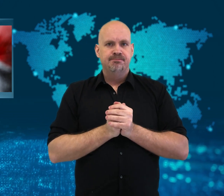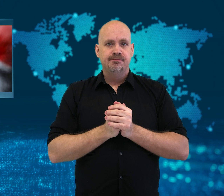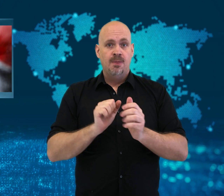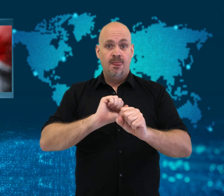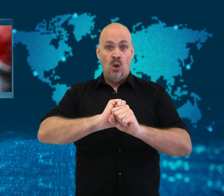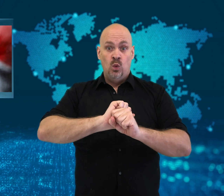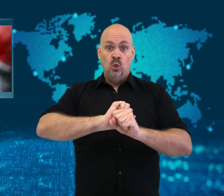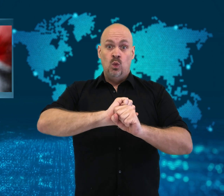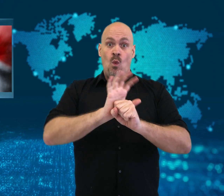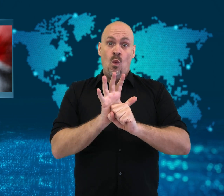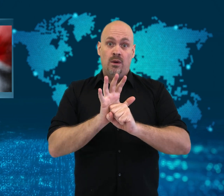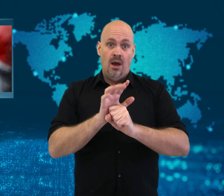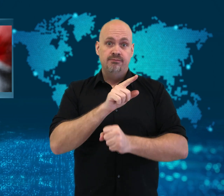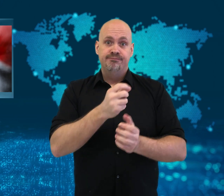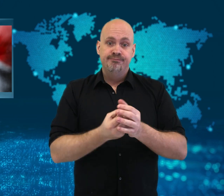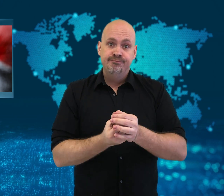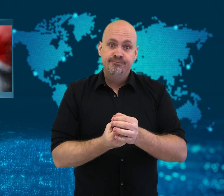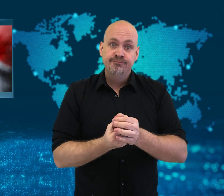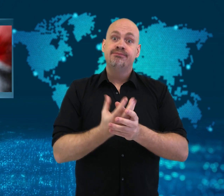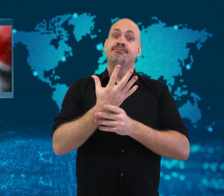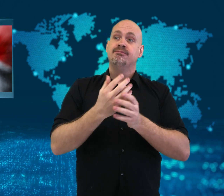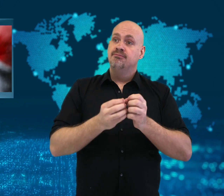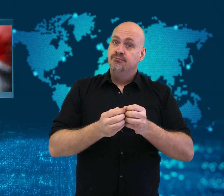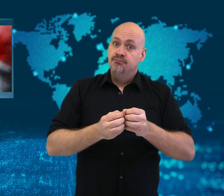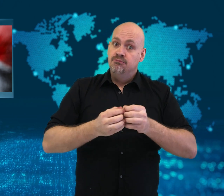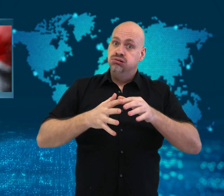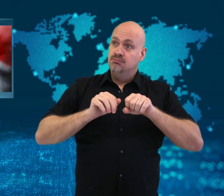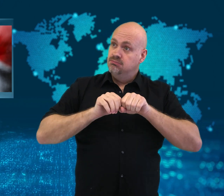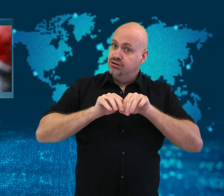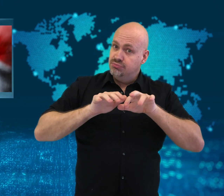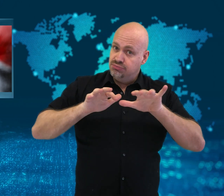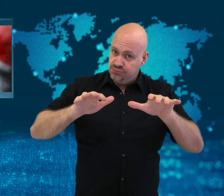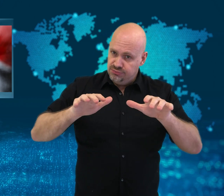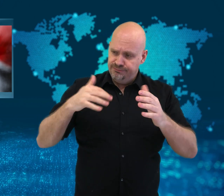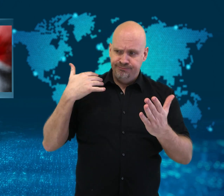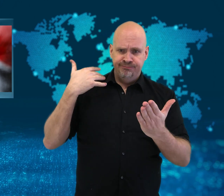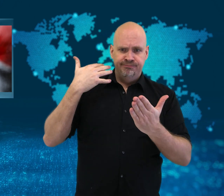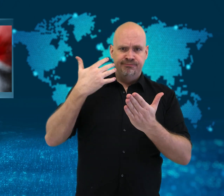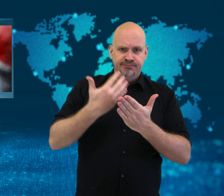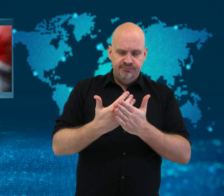Since the global pandemic began,